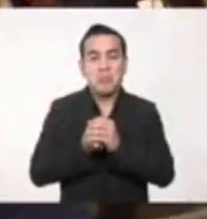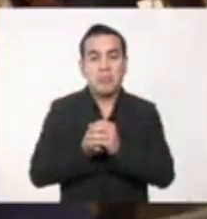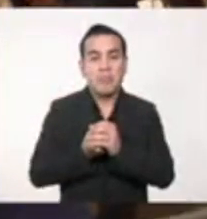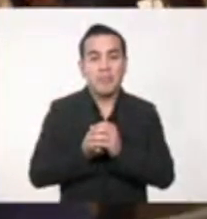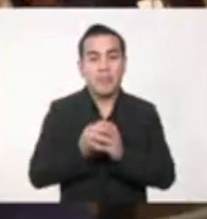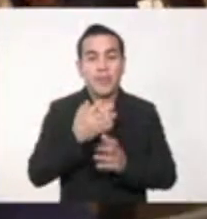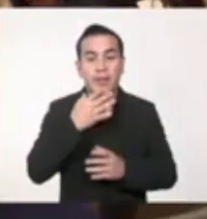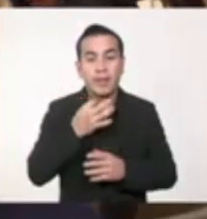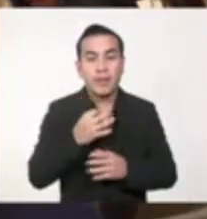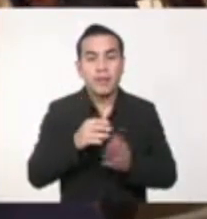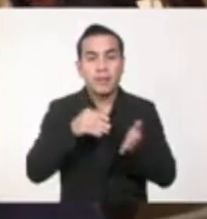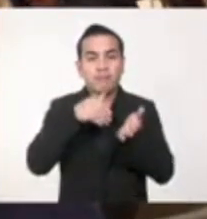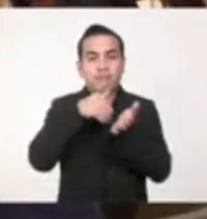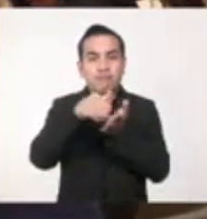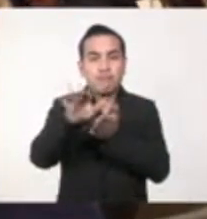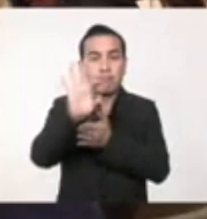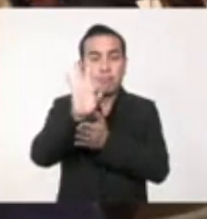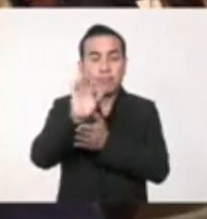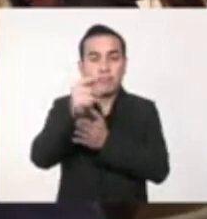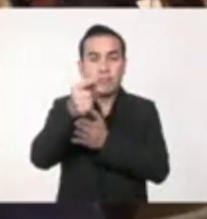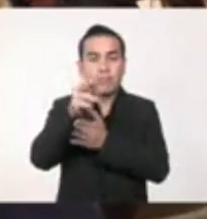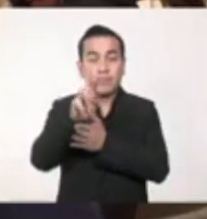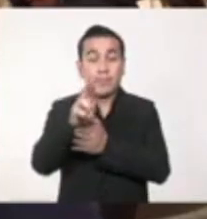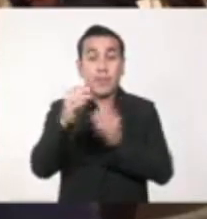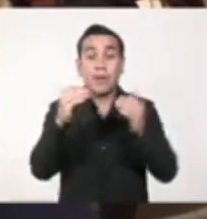dismissed the prosecutor and the magistrates, as the